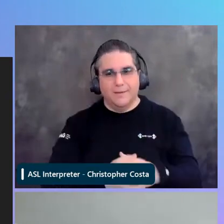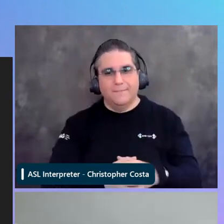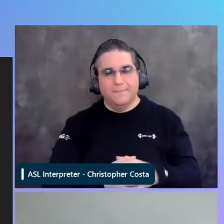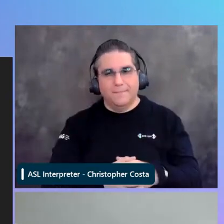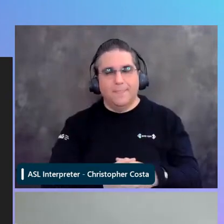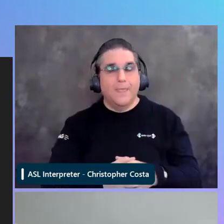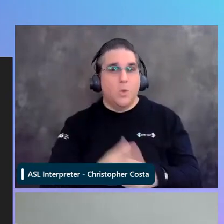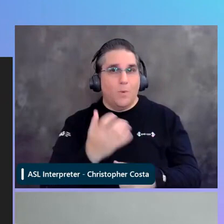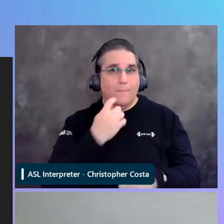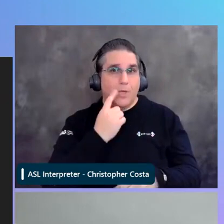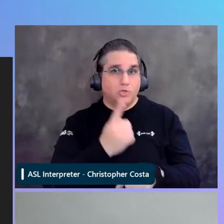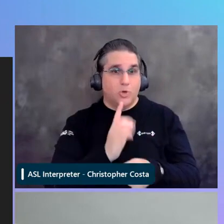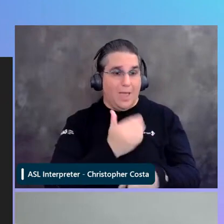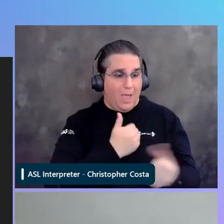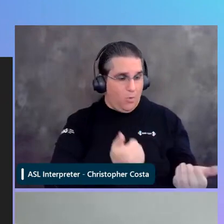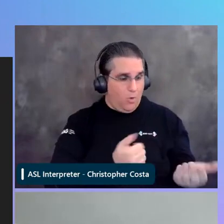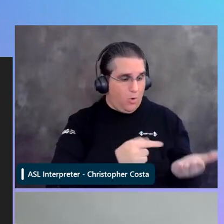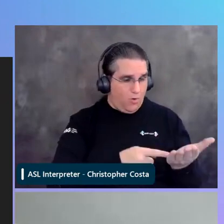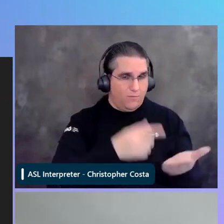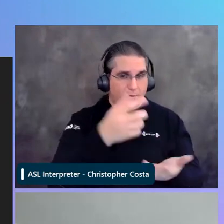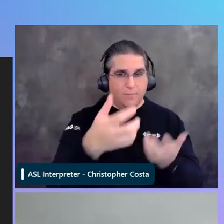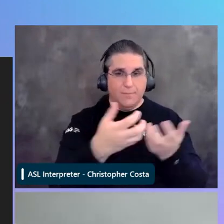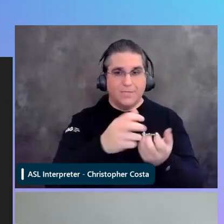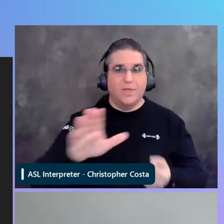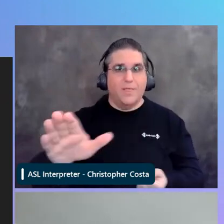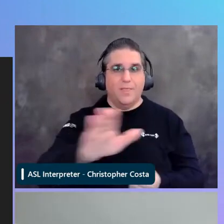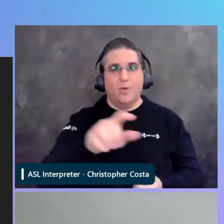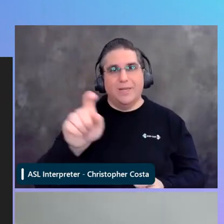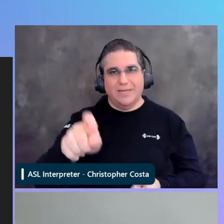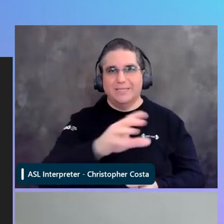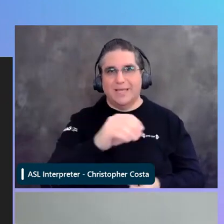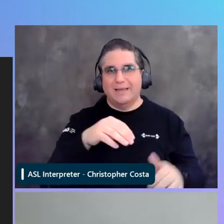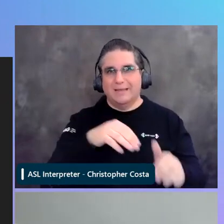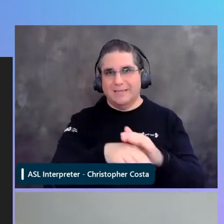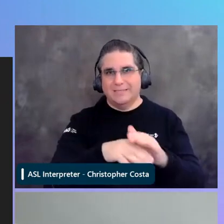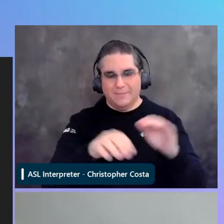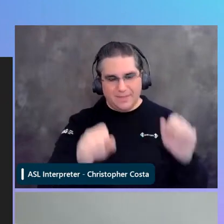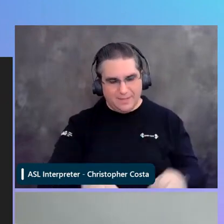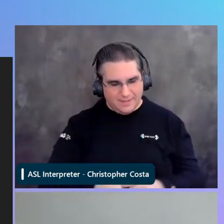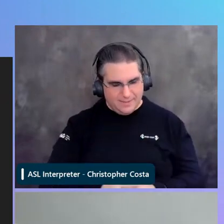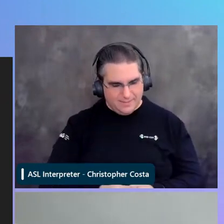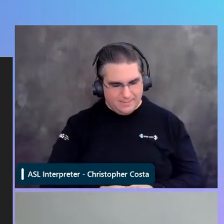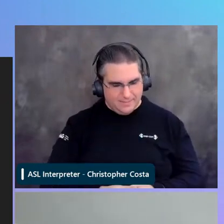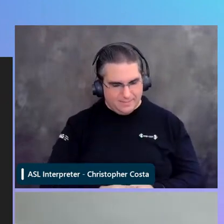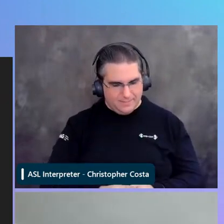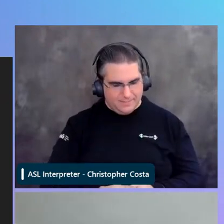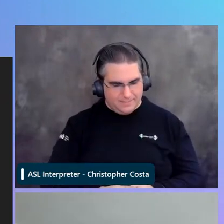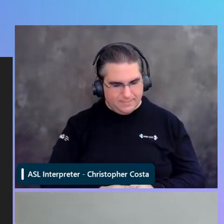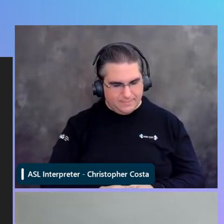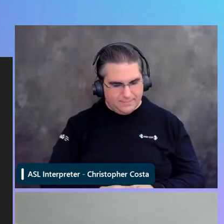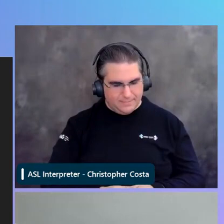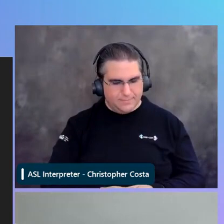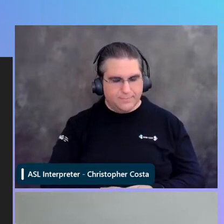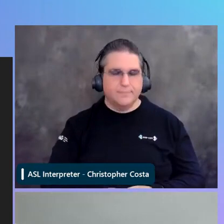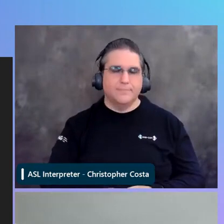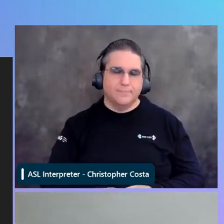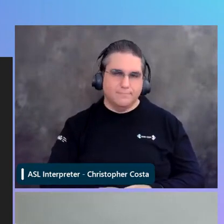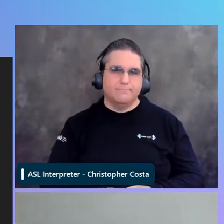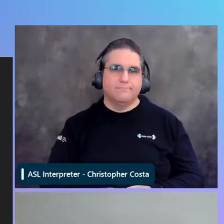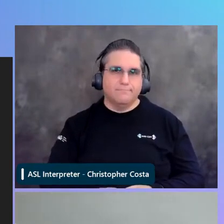needs and enhance accessibility and continuous improvement. Right? If the initial prompts